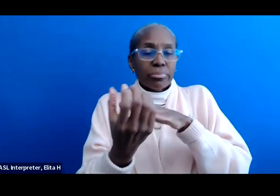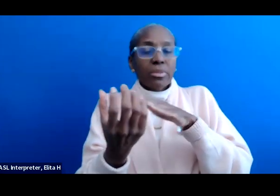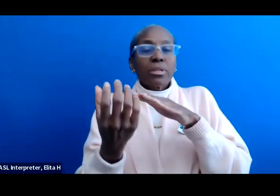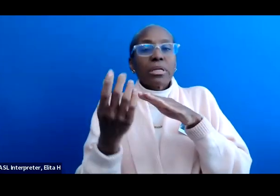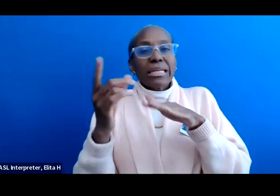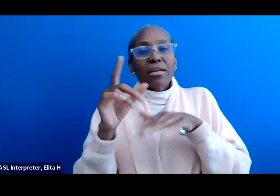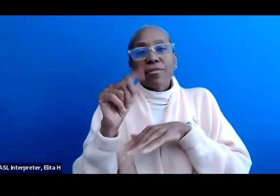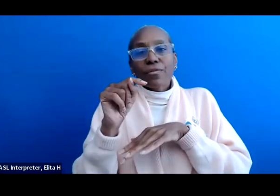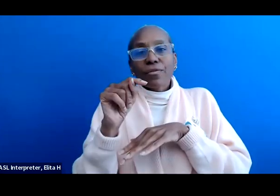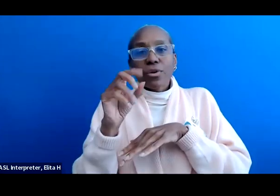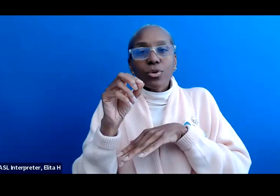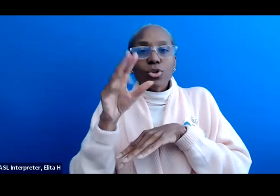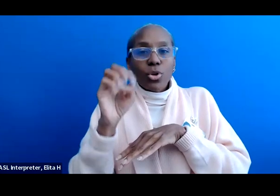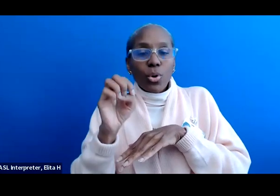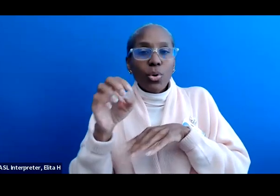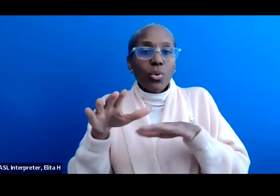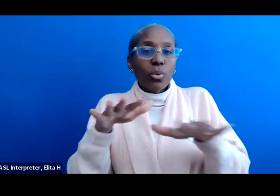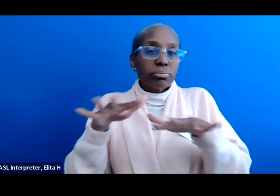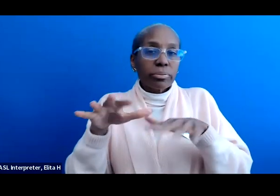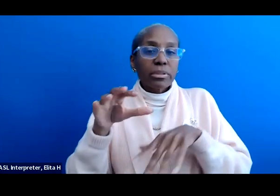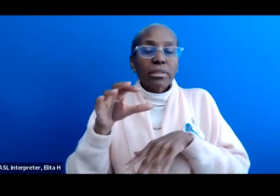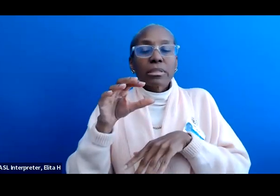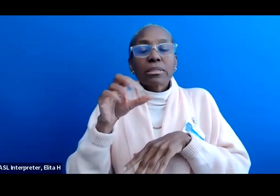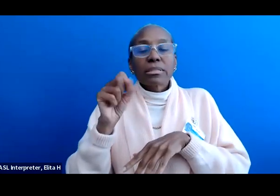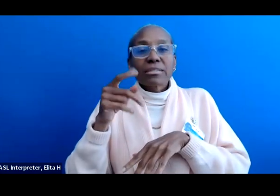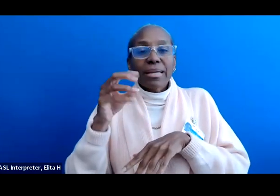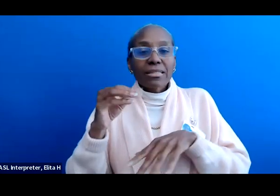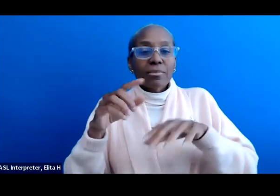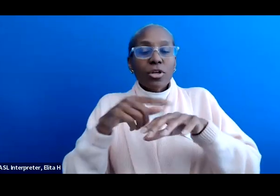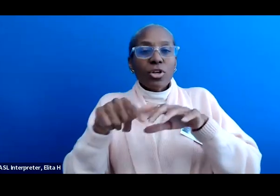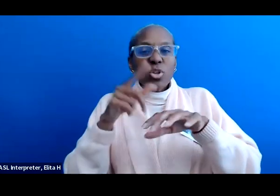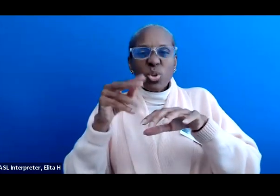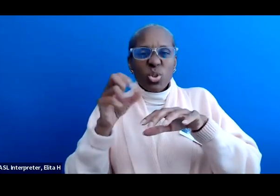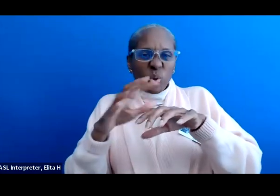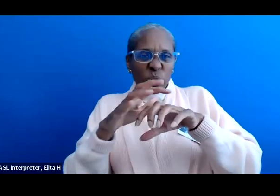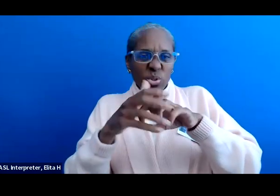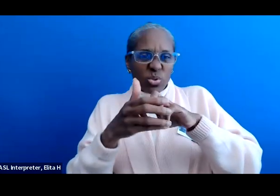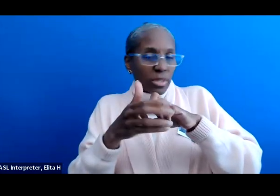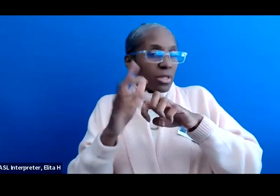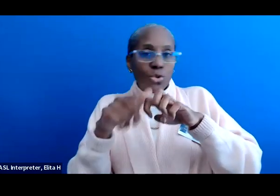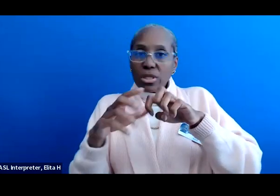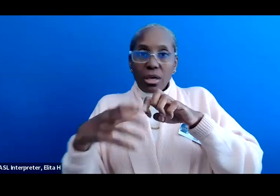tone or spasms, your toes curl up and you can't get them into an